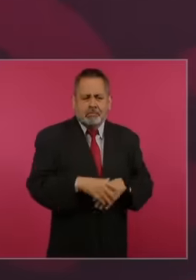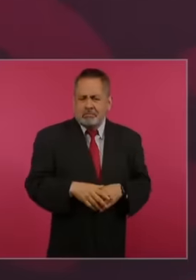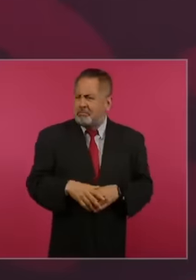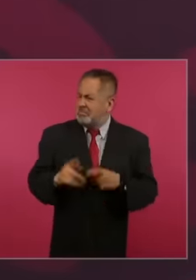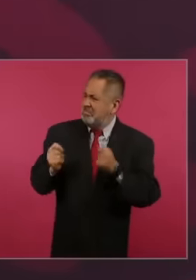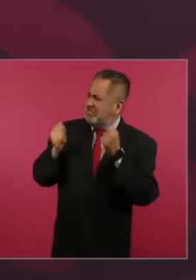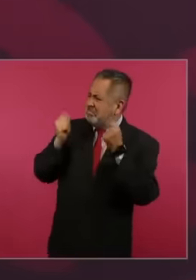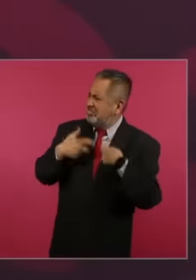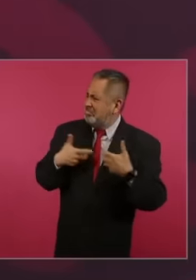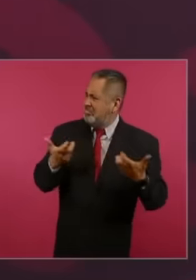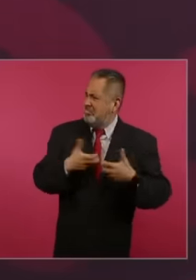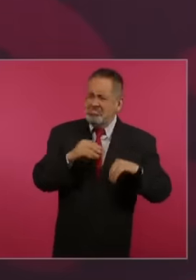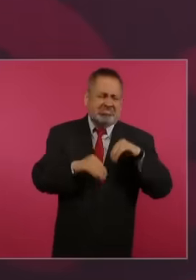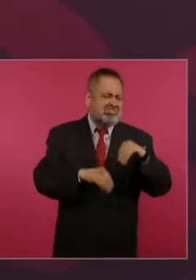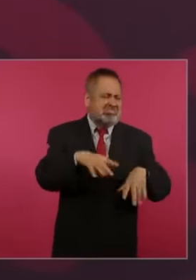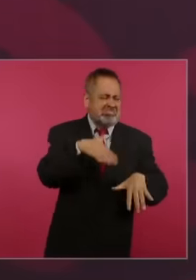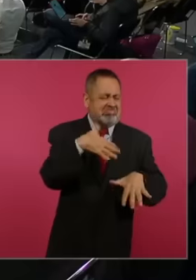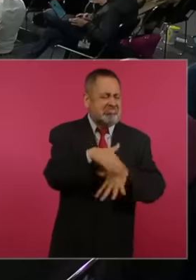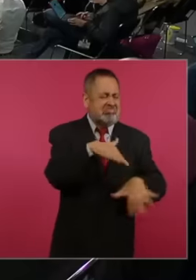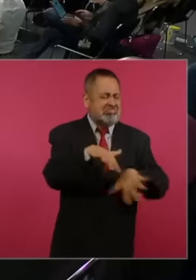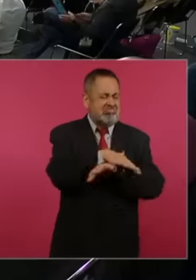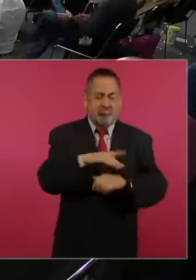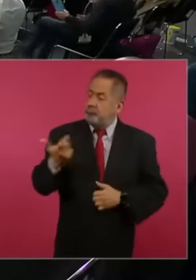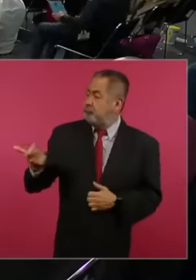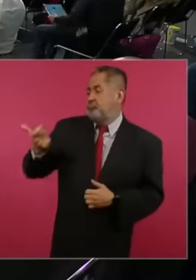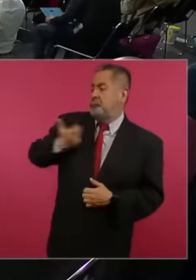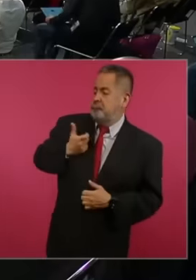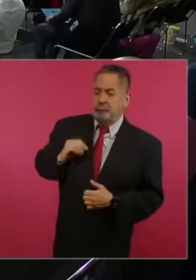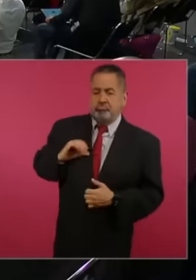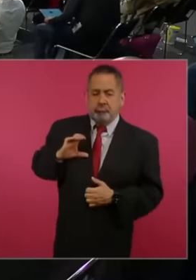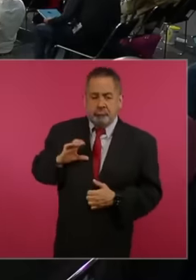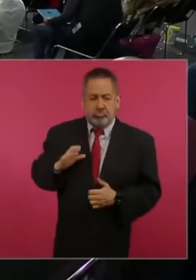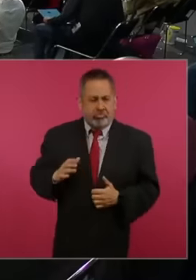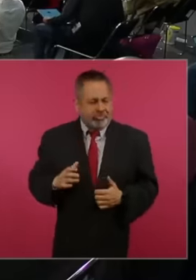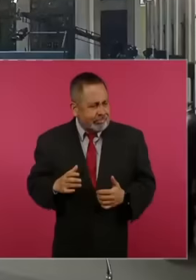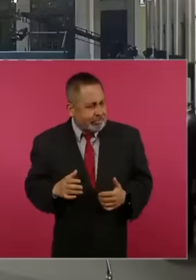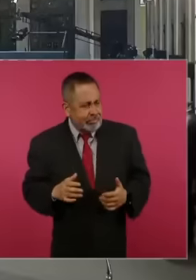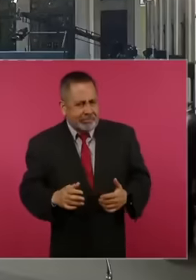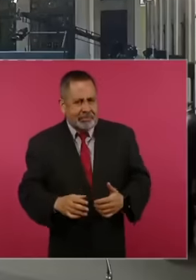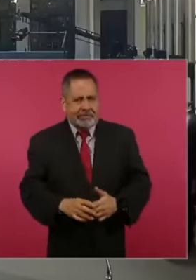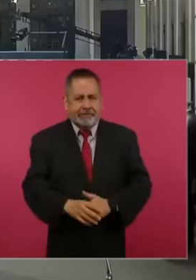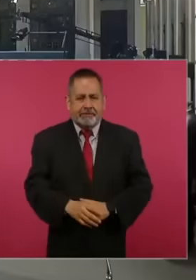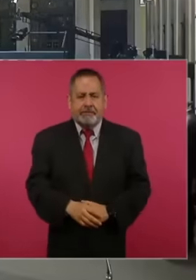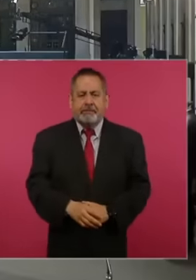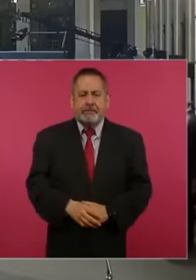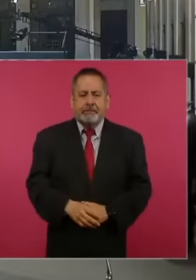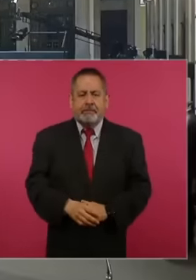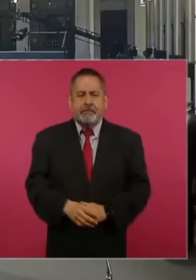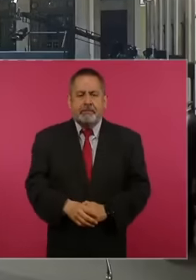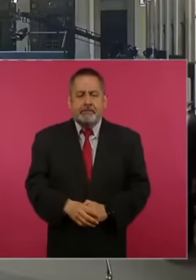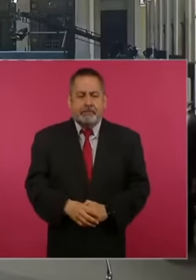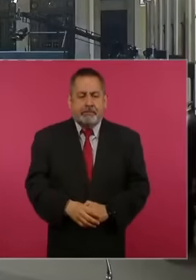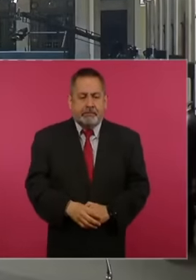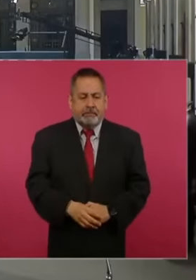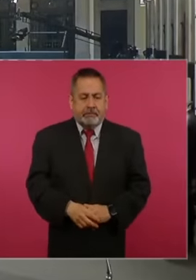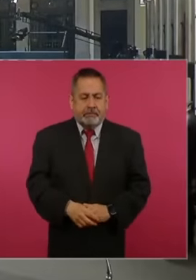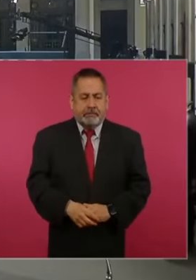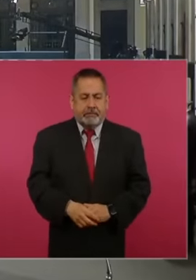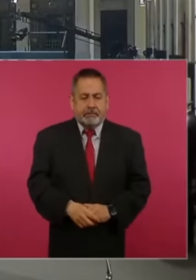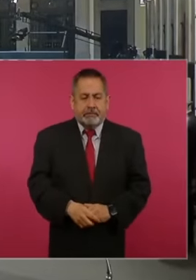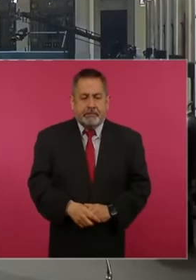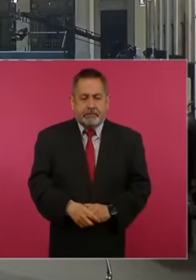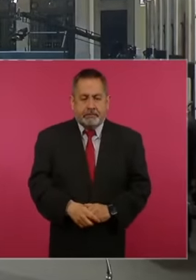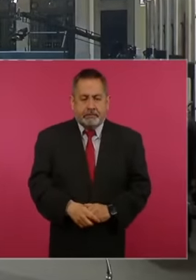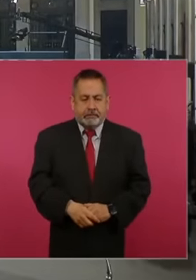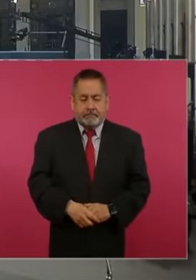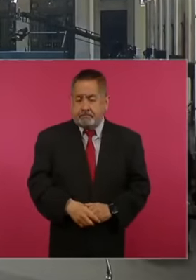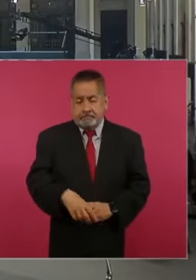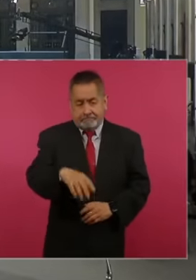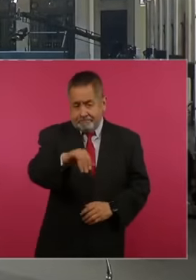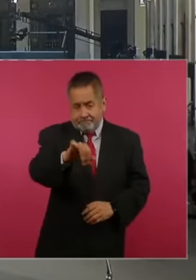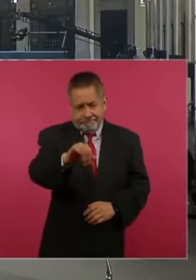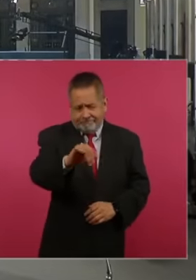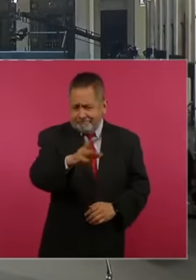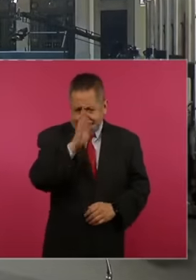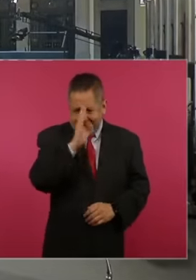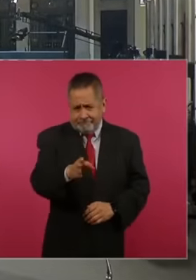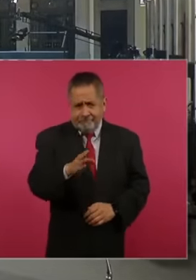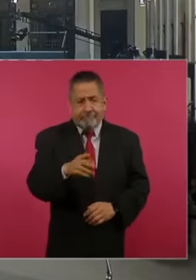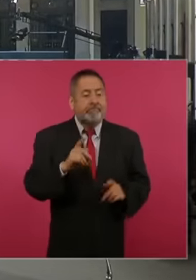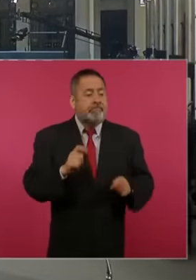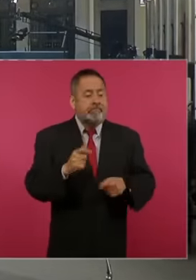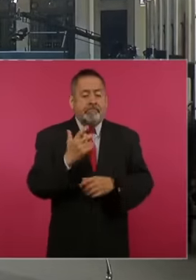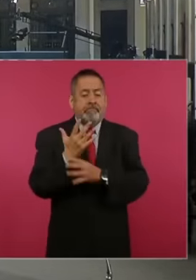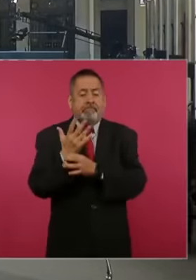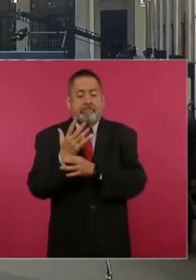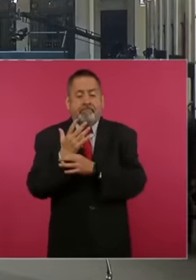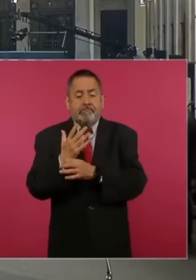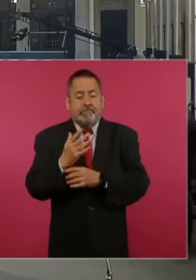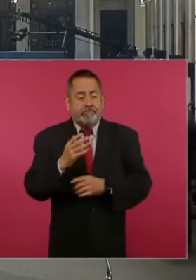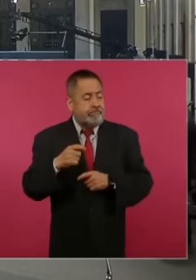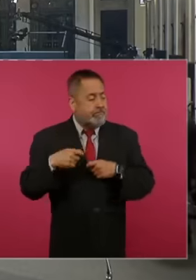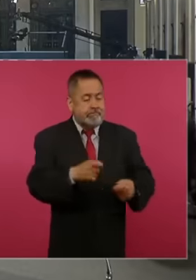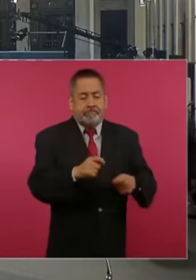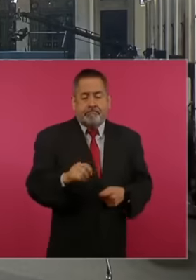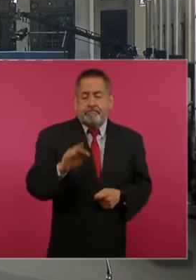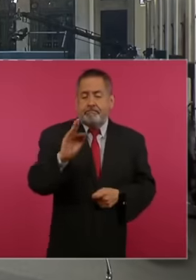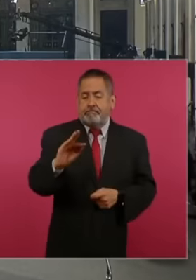basically Yes yes direct and Calderón gave them eh